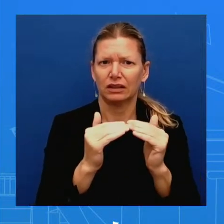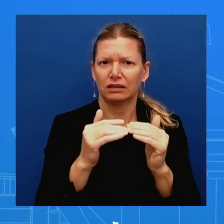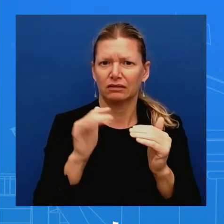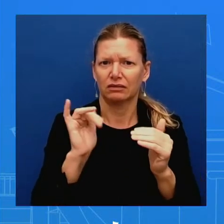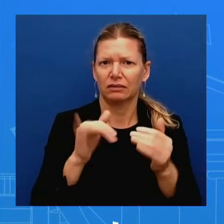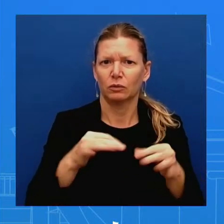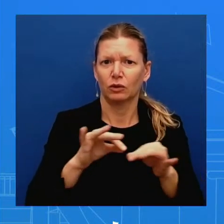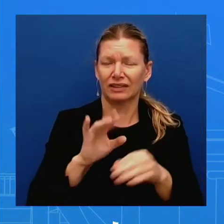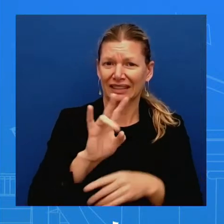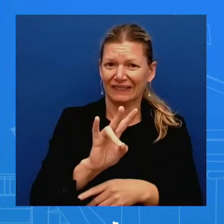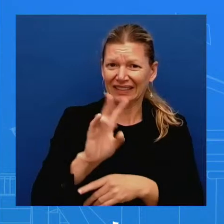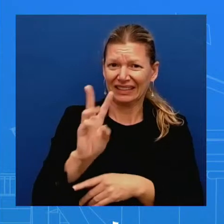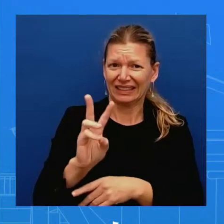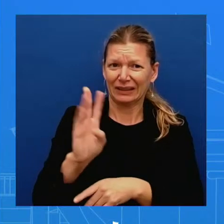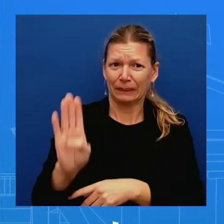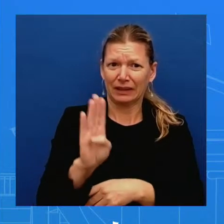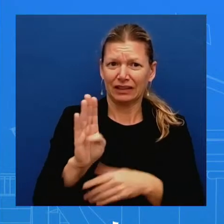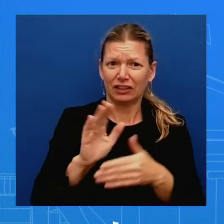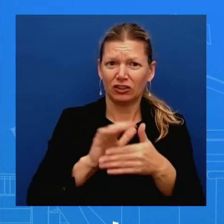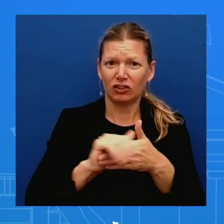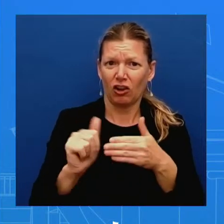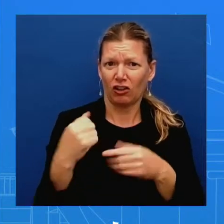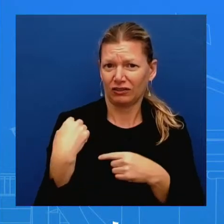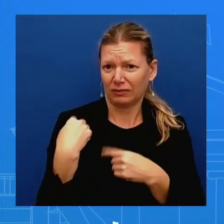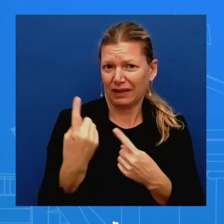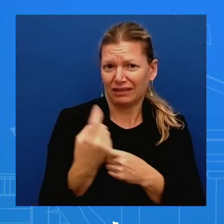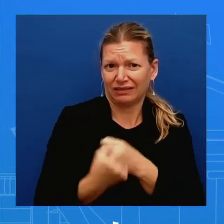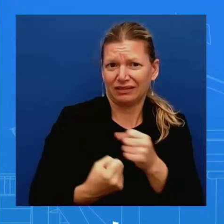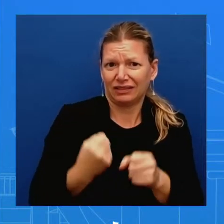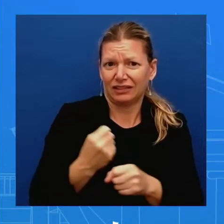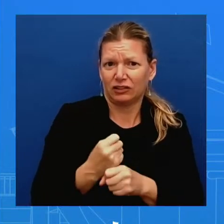record amounts in the Black community and the Latino community, as well.